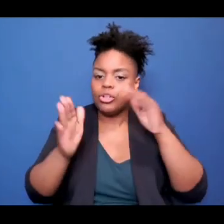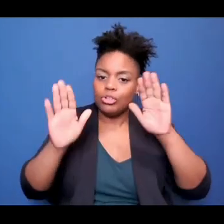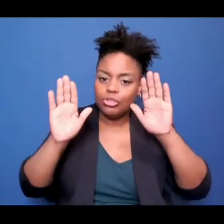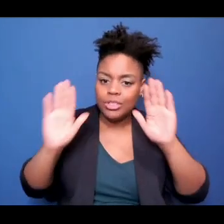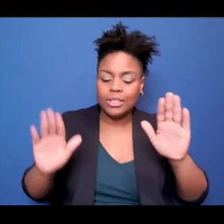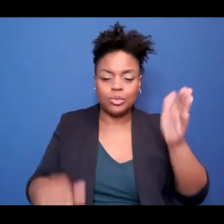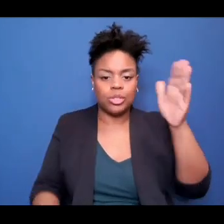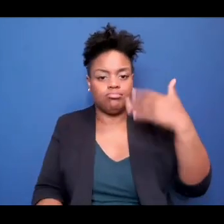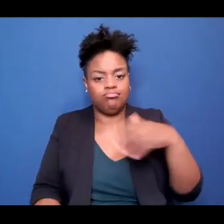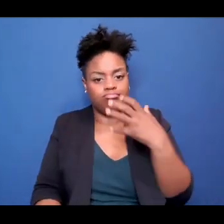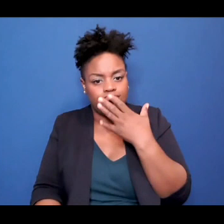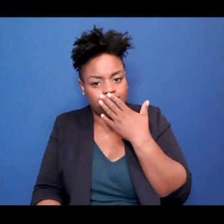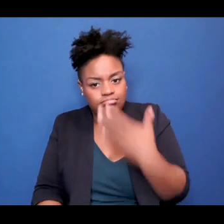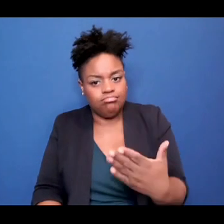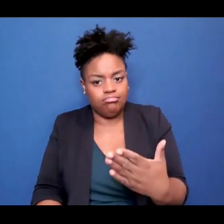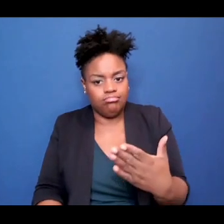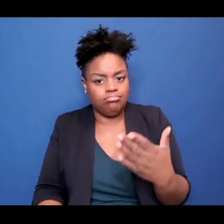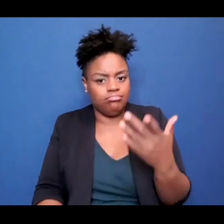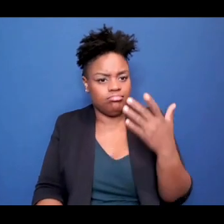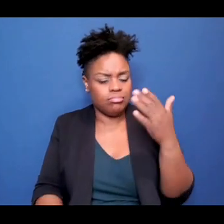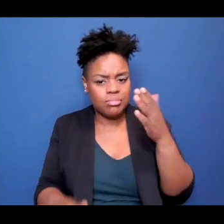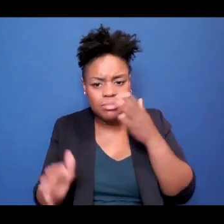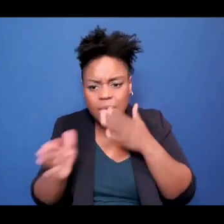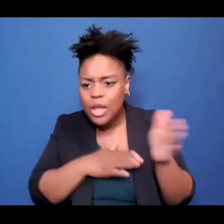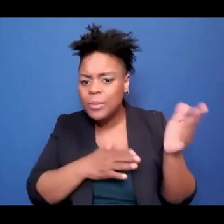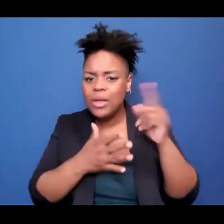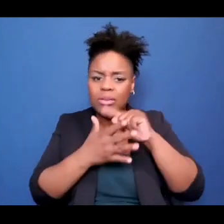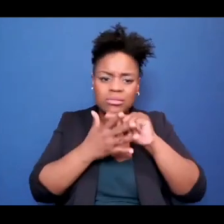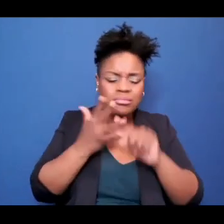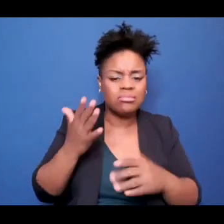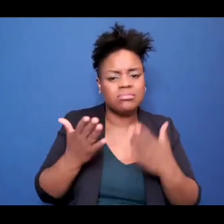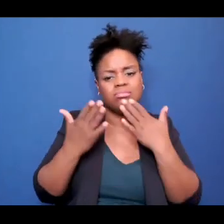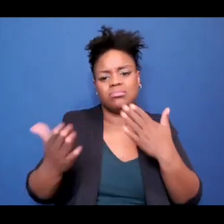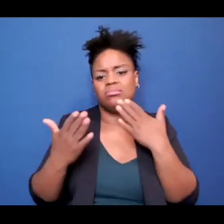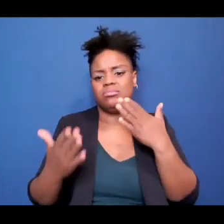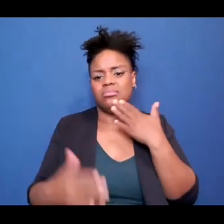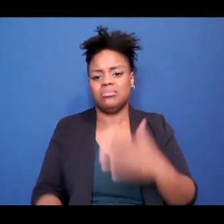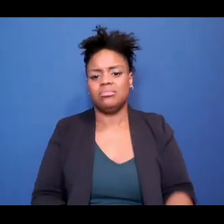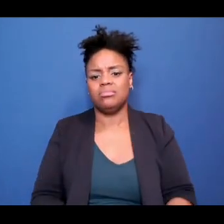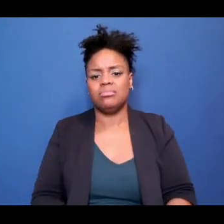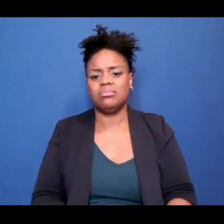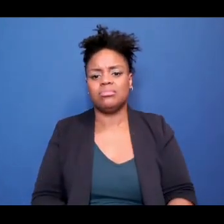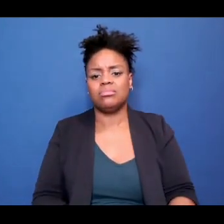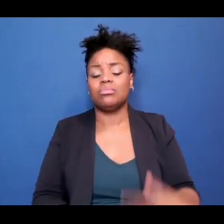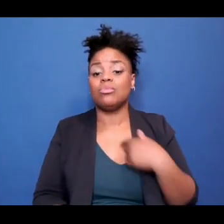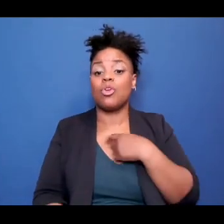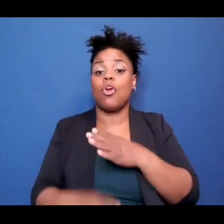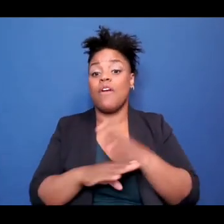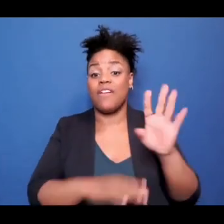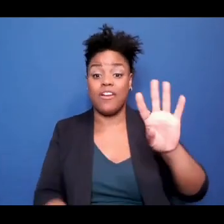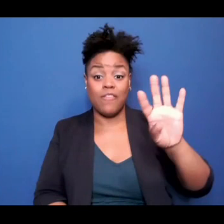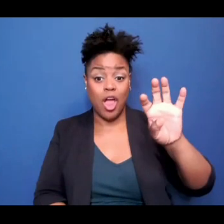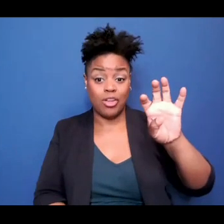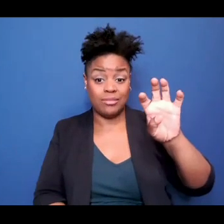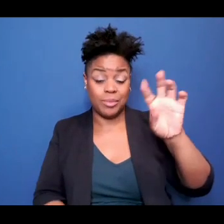I WANT TO THANK YOU AGAIN FOR AN OUTSTANDING PRESENTATION, FOR TAKING THE TIME TO PREPARE IT AND PRESENT IT TODAY.